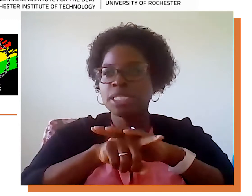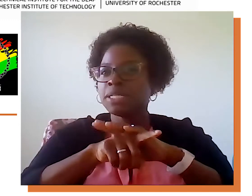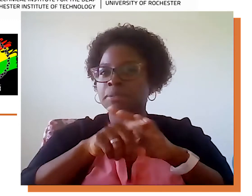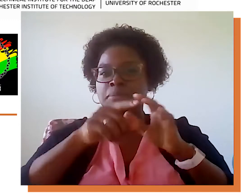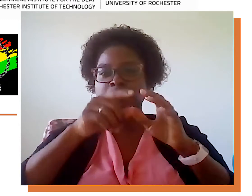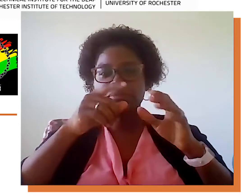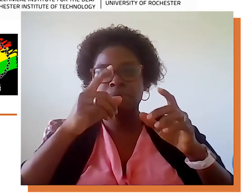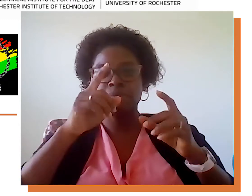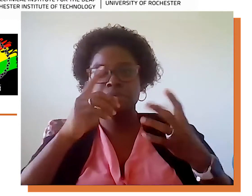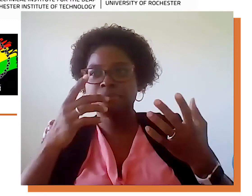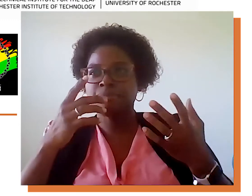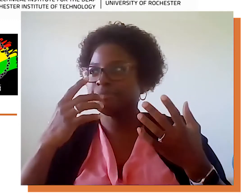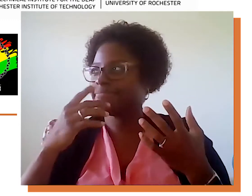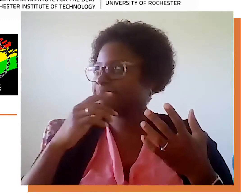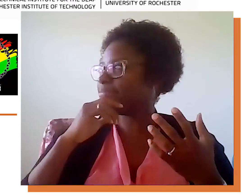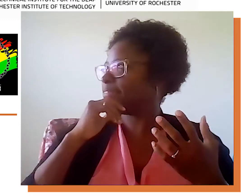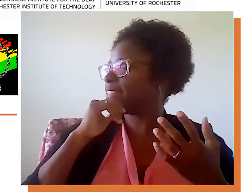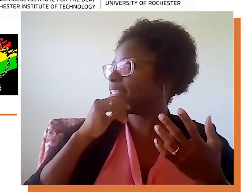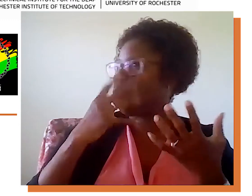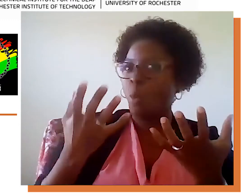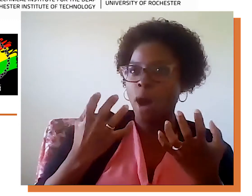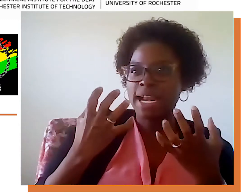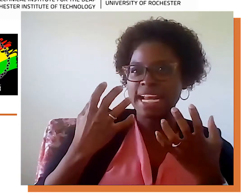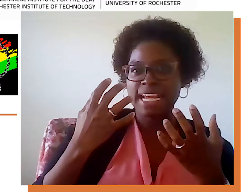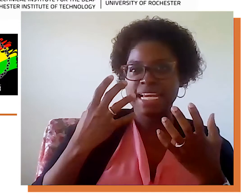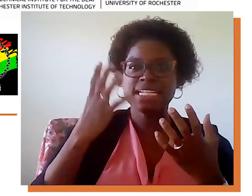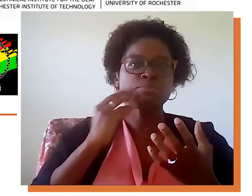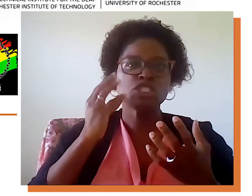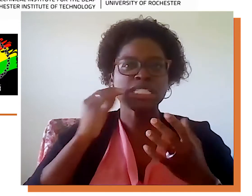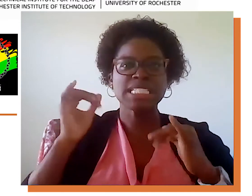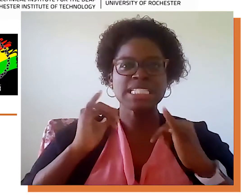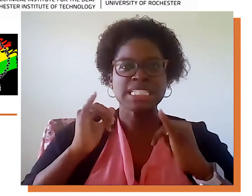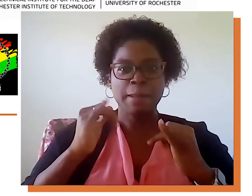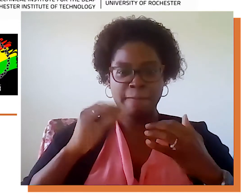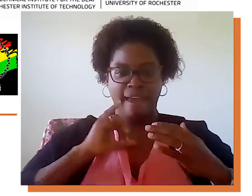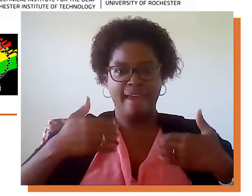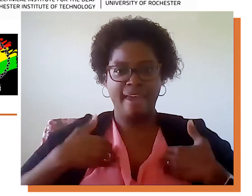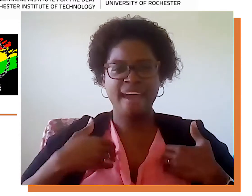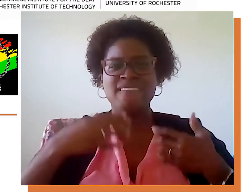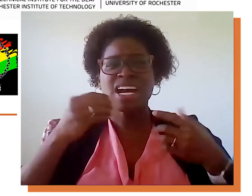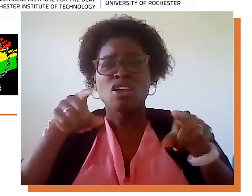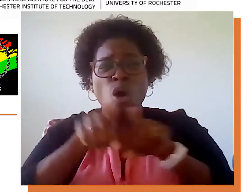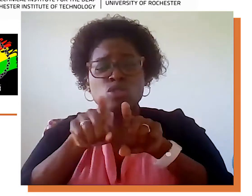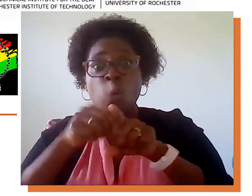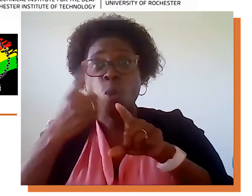Here I am, a mainstream student, unfamiliar with other students like myself.